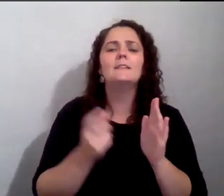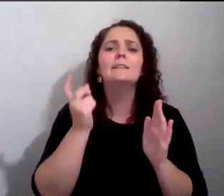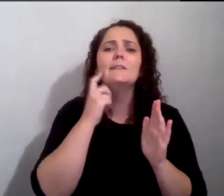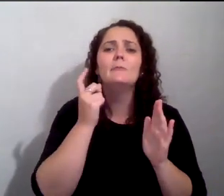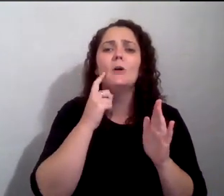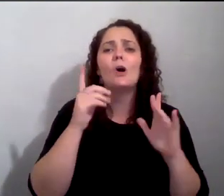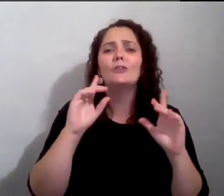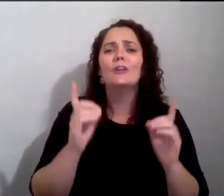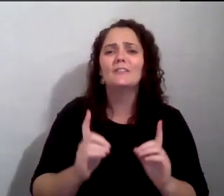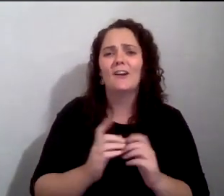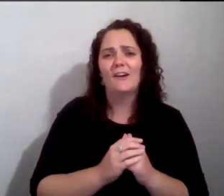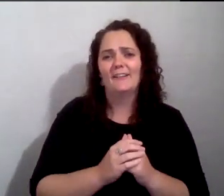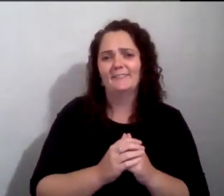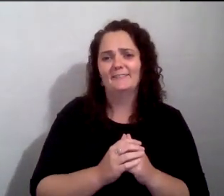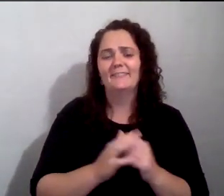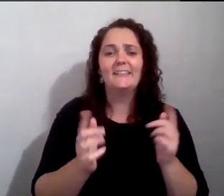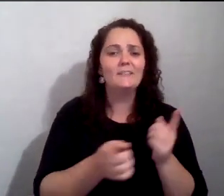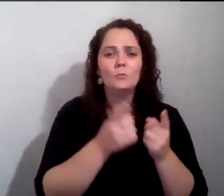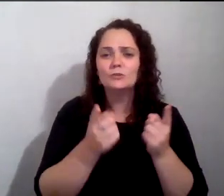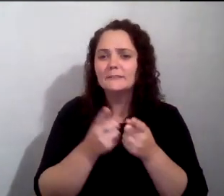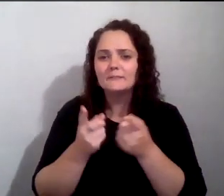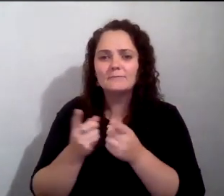simplification of design of every objects in opposition to